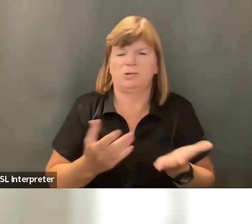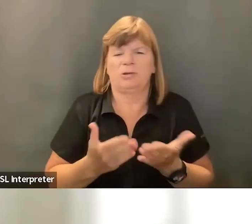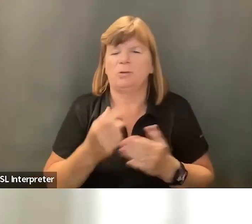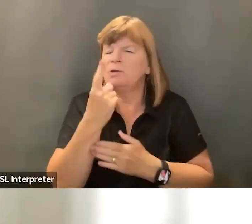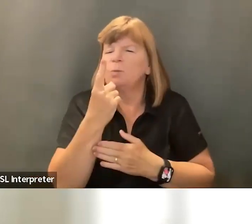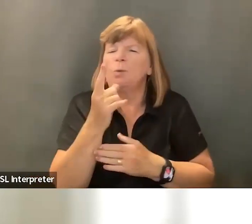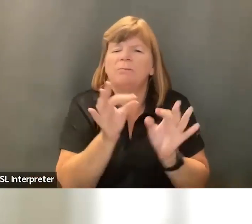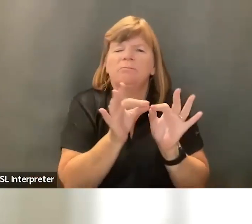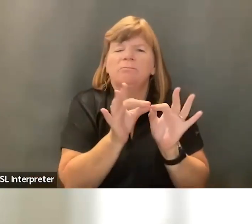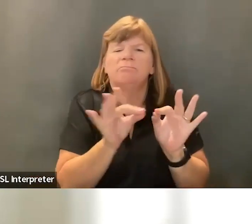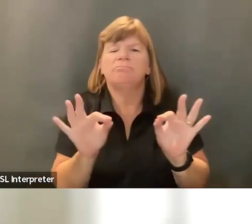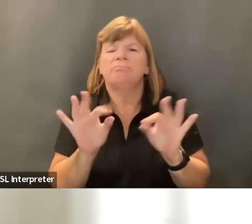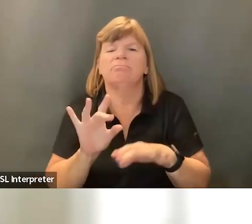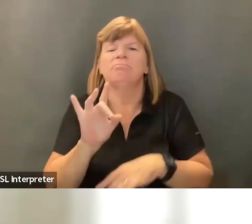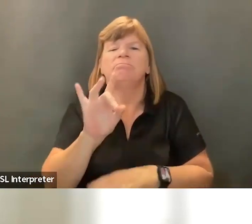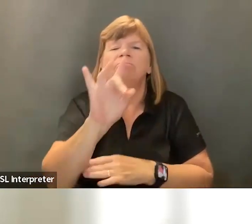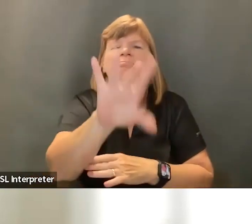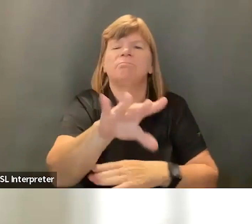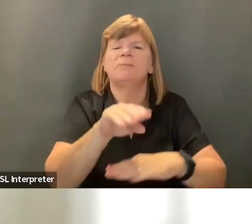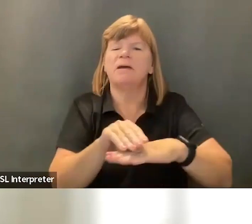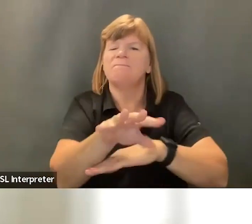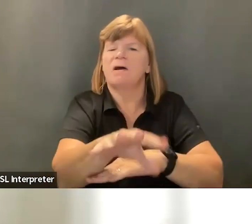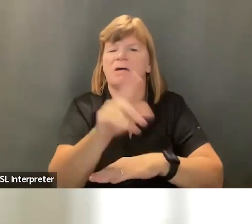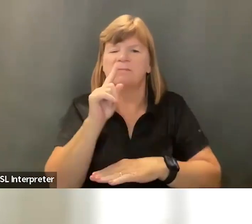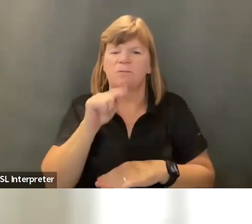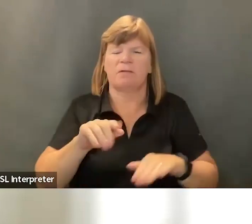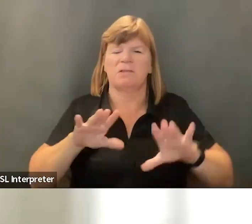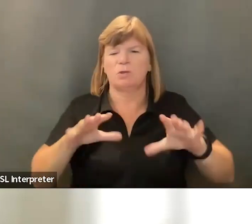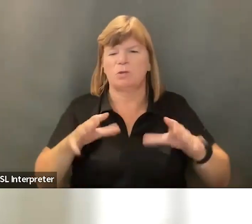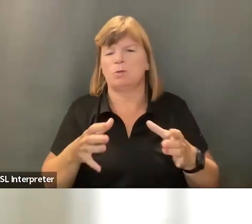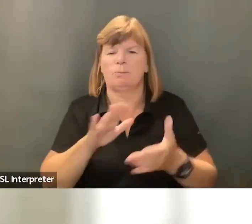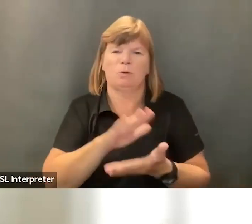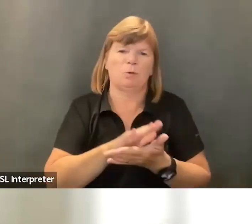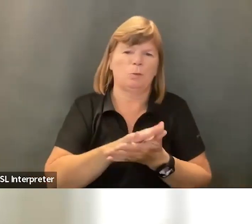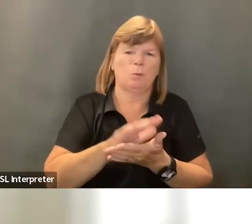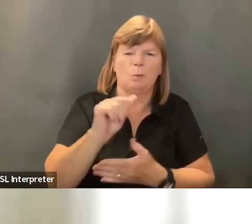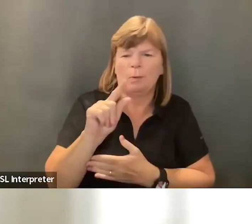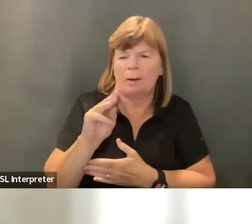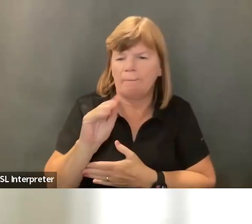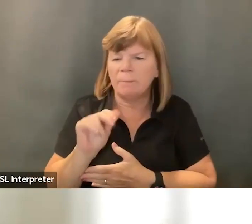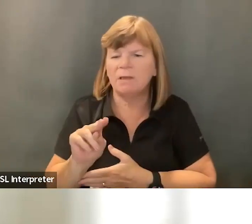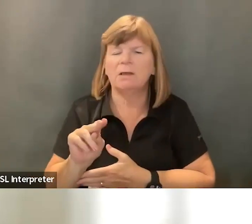piece of advice you want to leave for this group of school administrators assessment